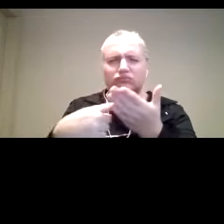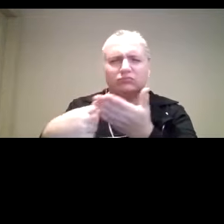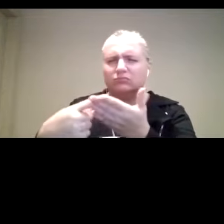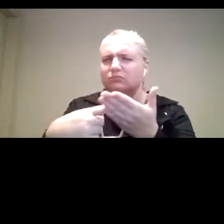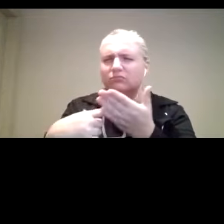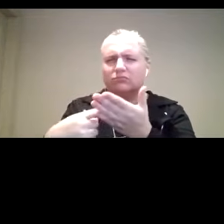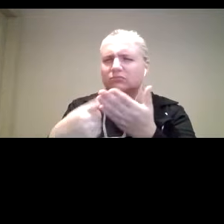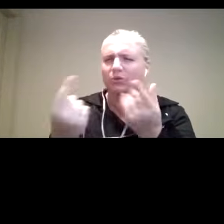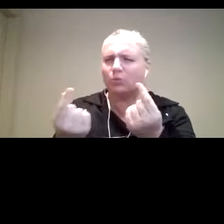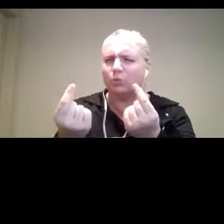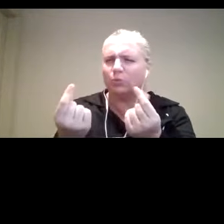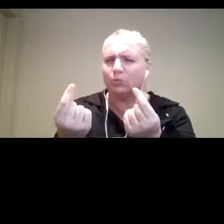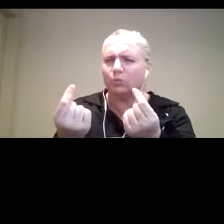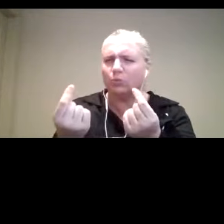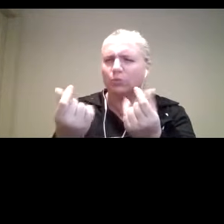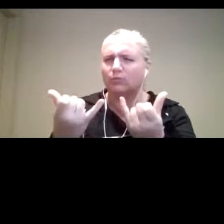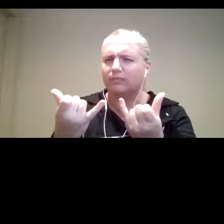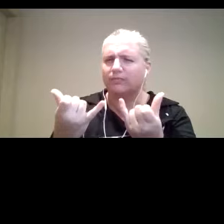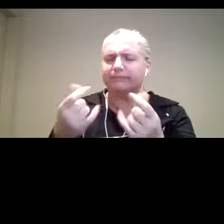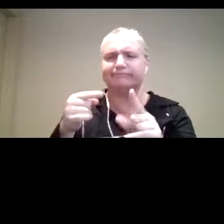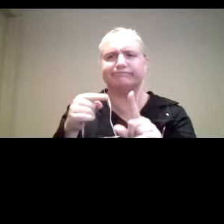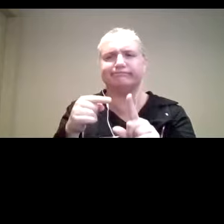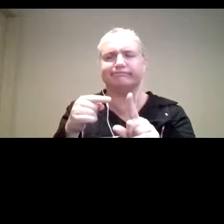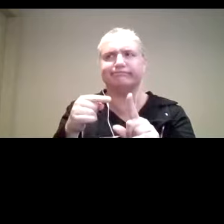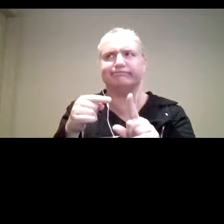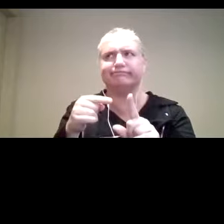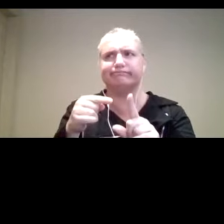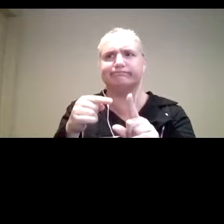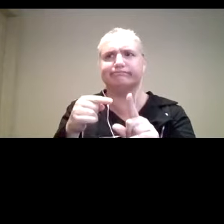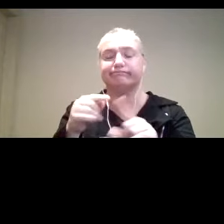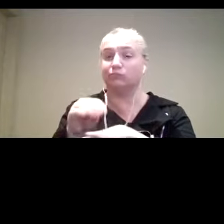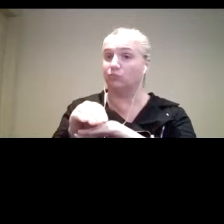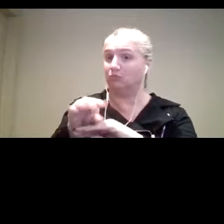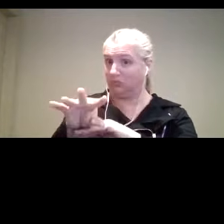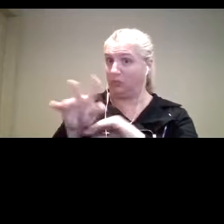It's what it's going to do is likely caused people to do FBA